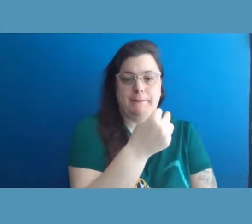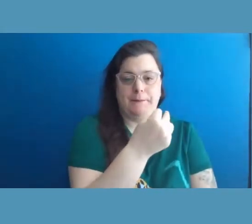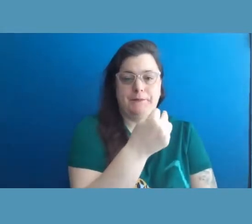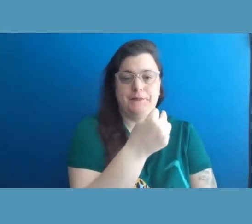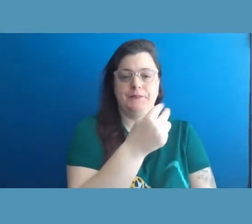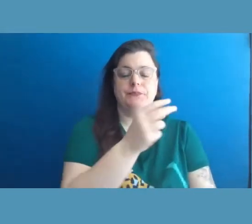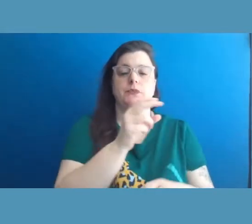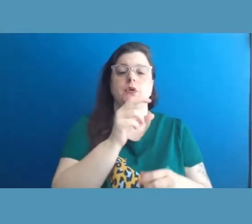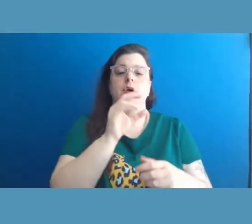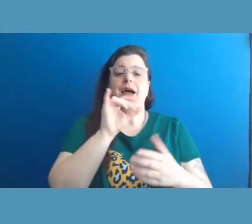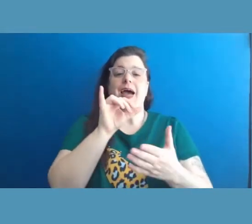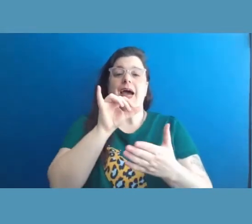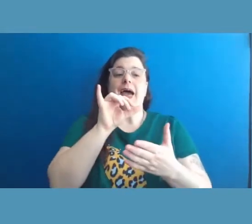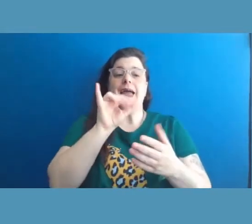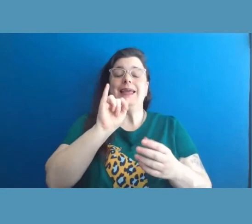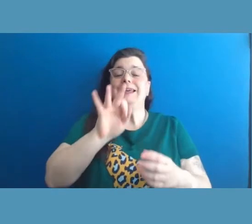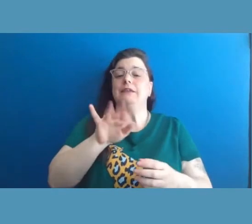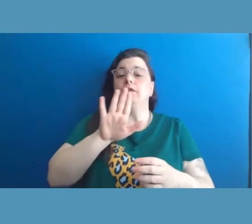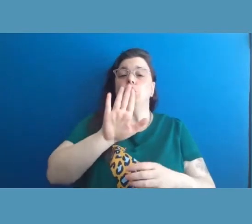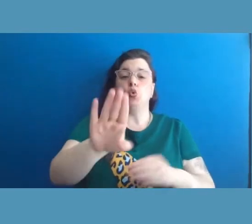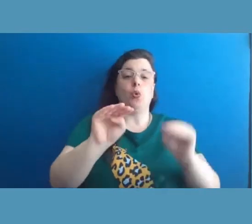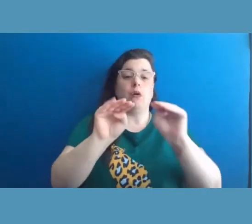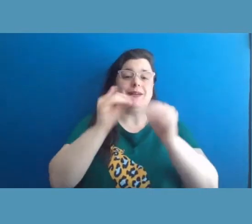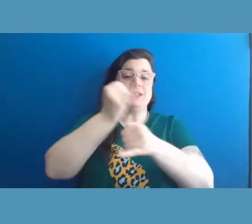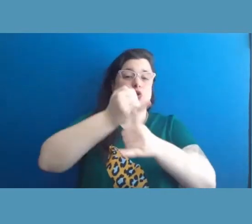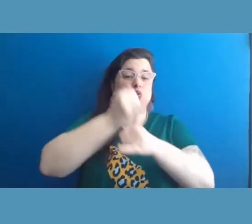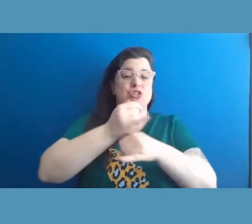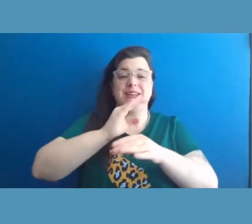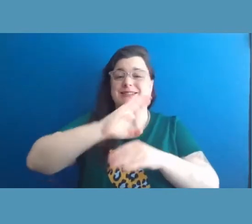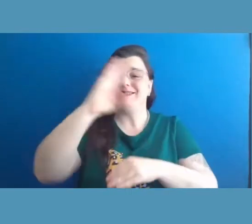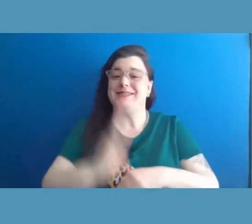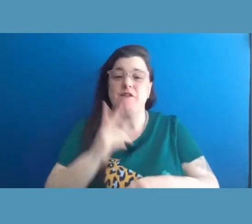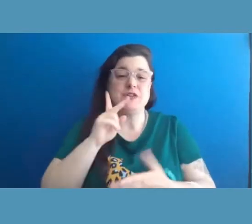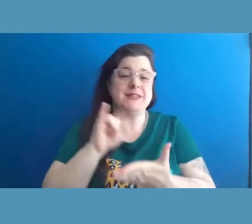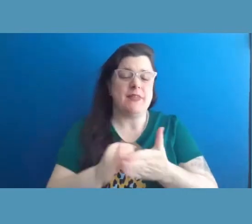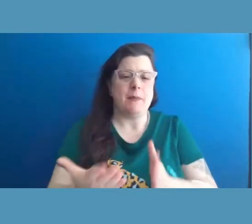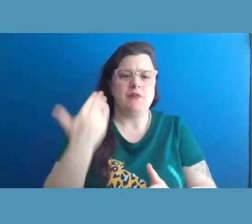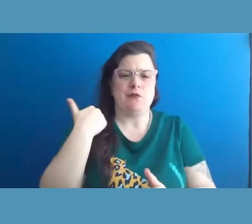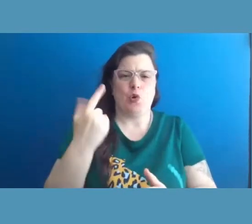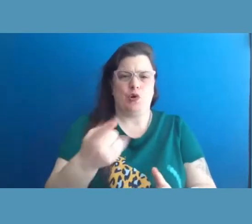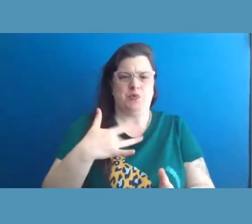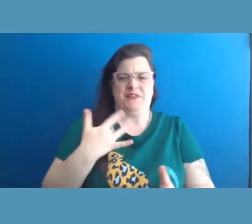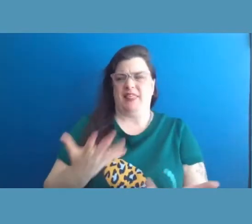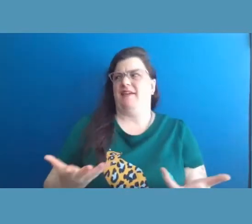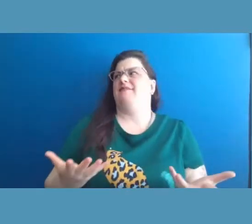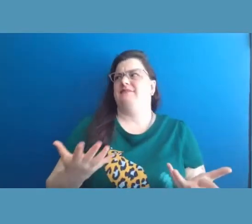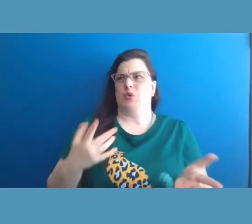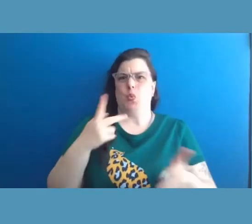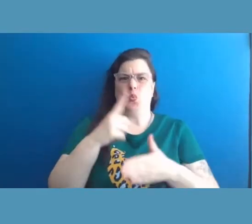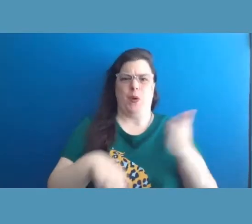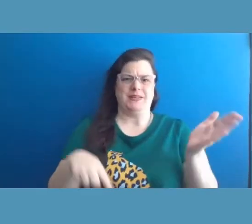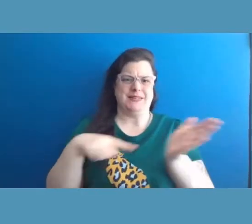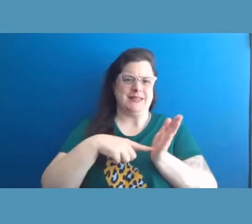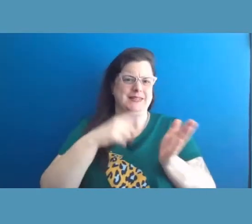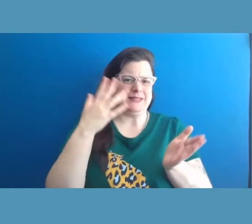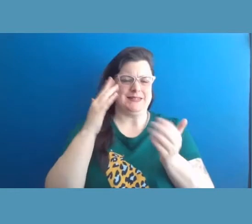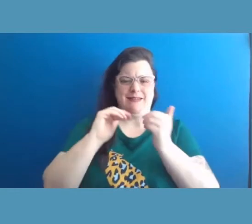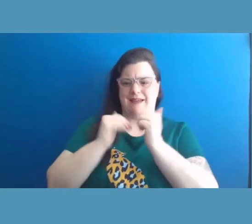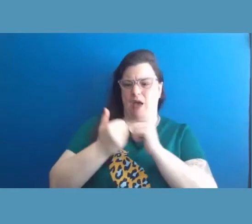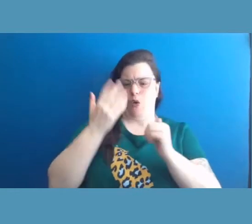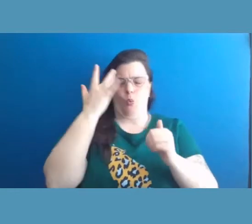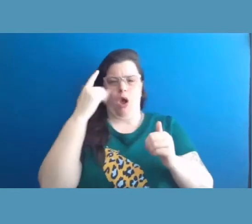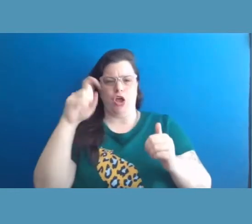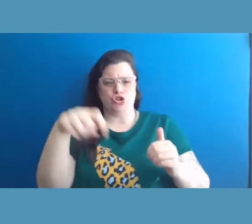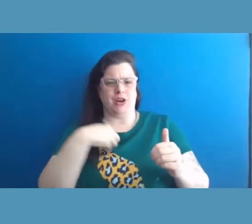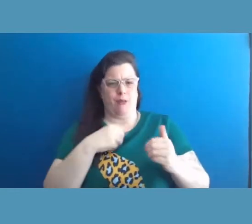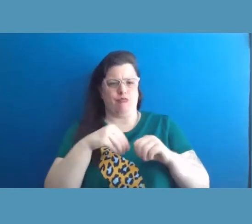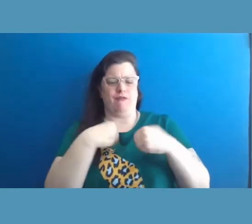lip reading. If your institution has never used that before, you might feel like, why